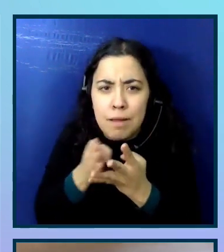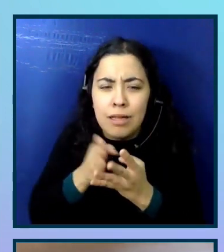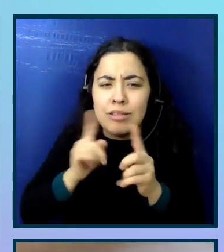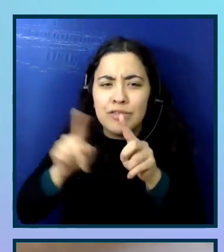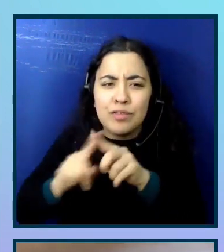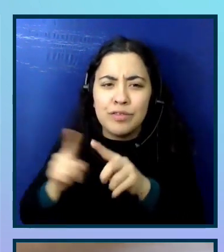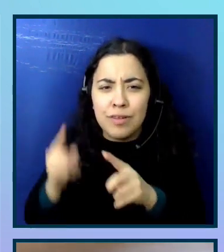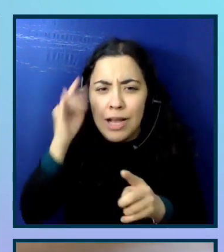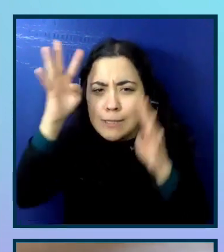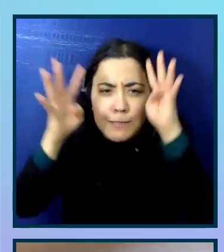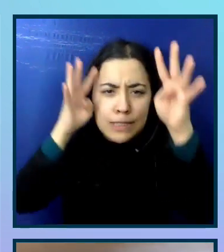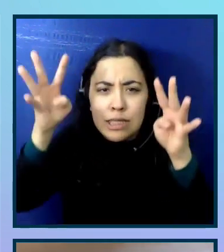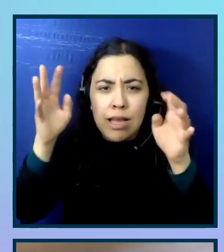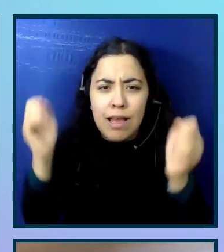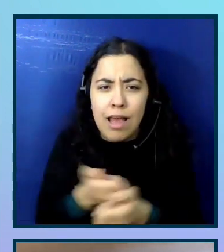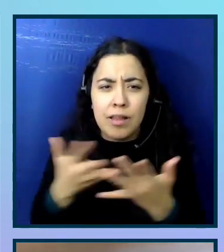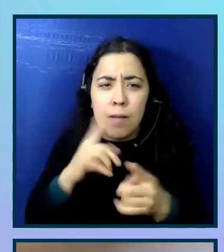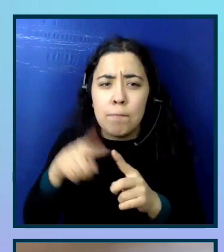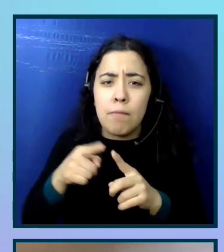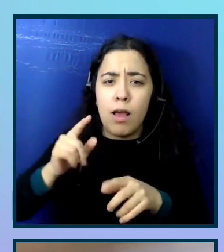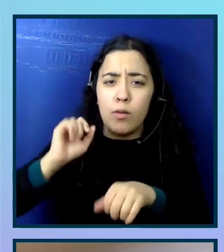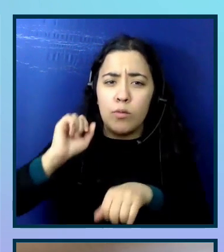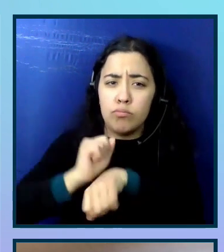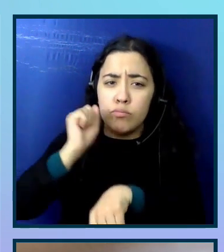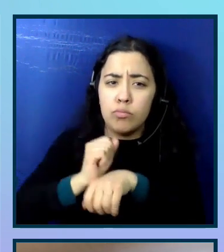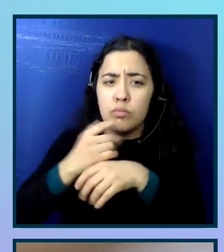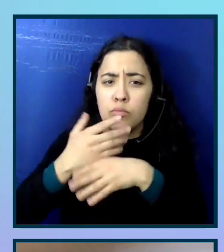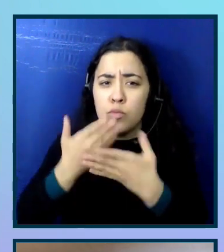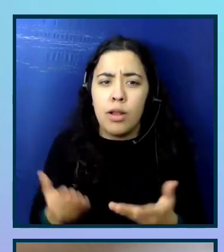of industrial products, mobile products,